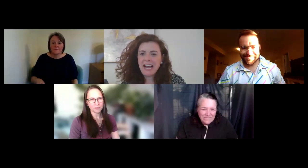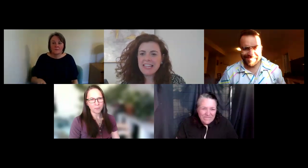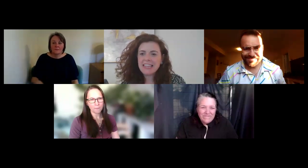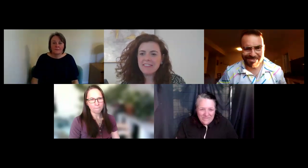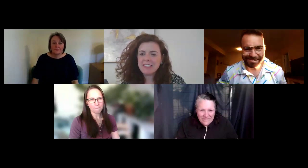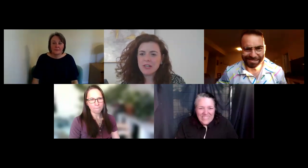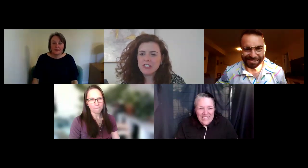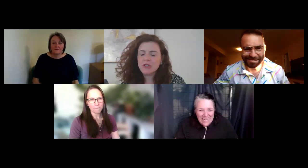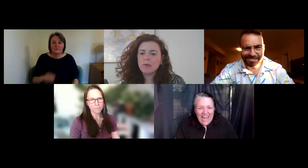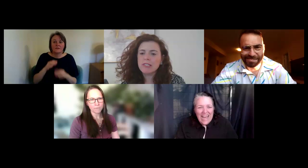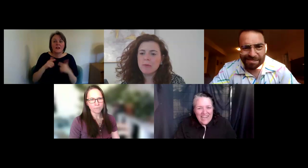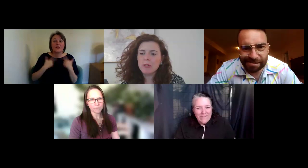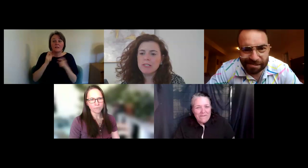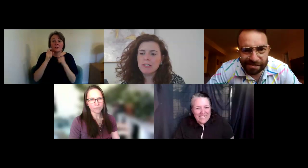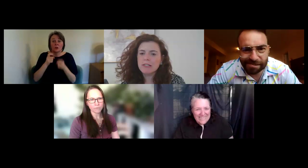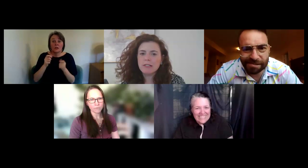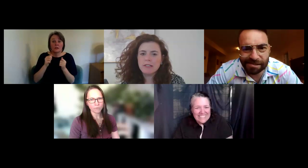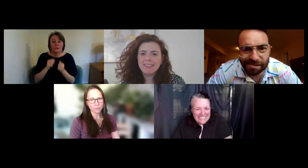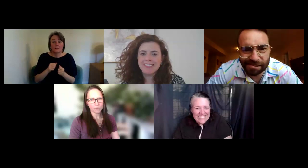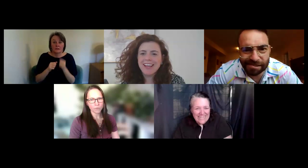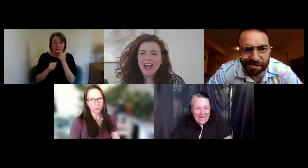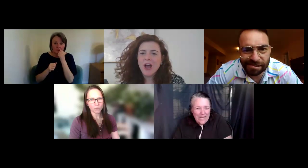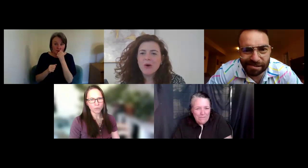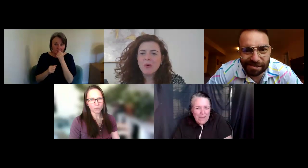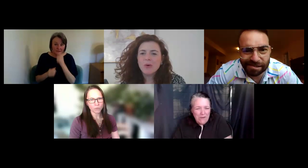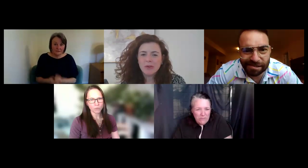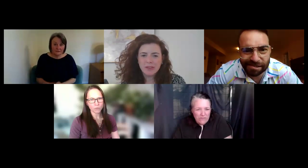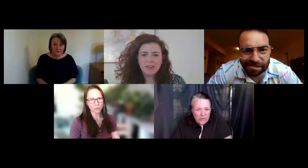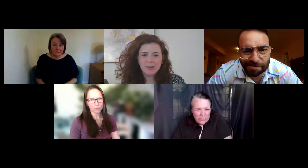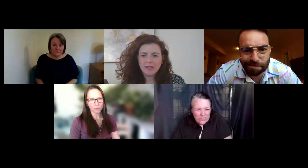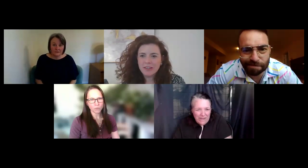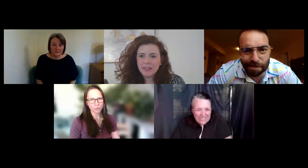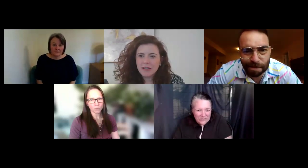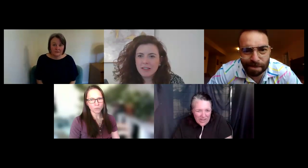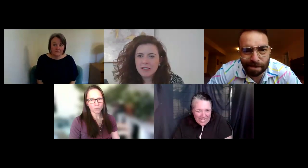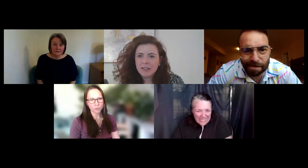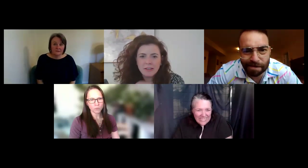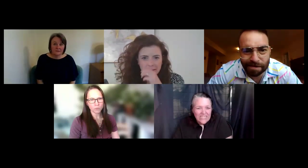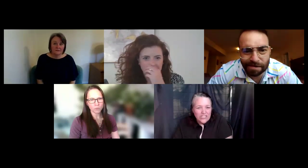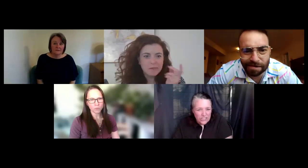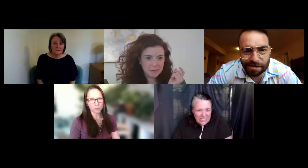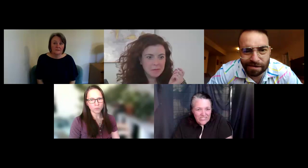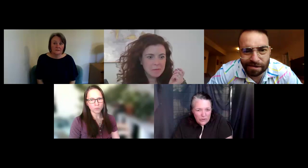Yeah, and then living donations. So -- Hi, everybody, yes, my mother before she passed away she did